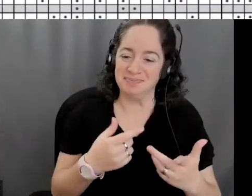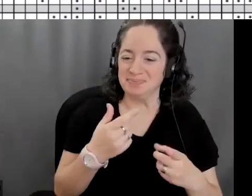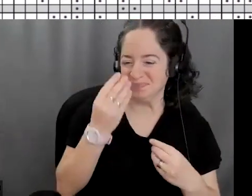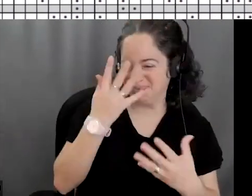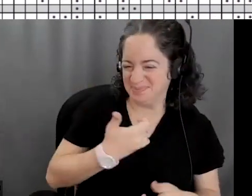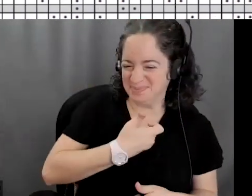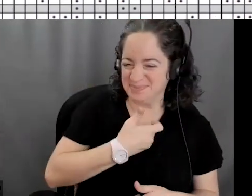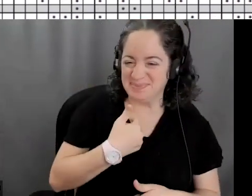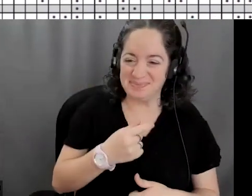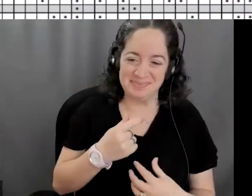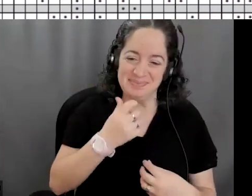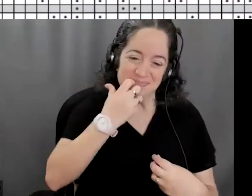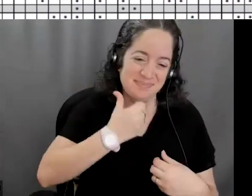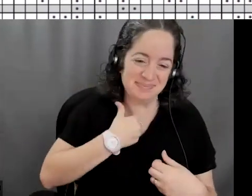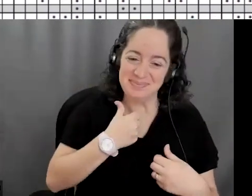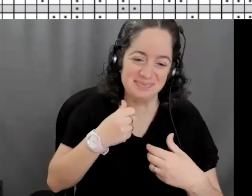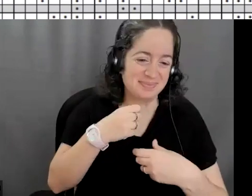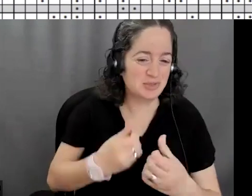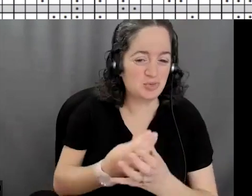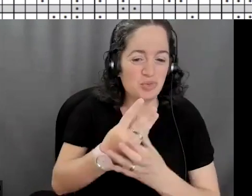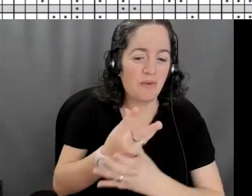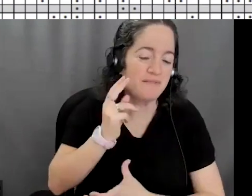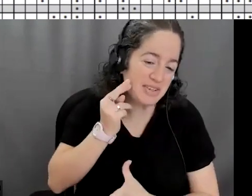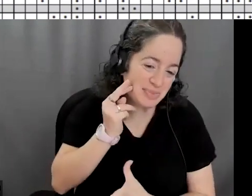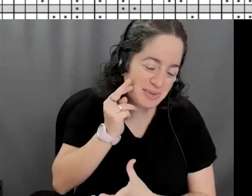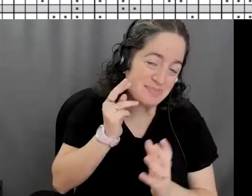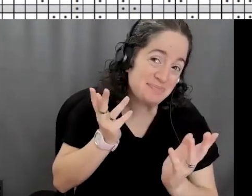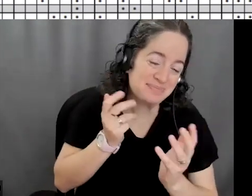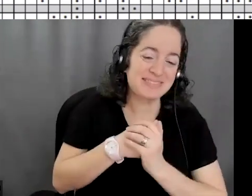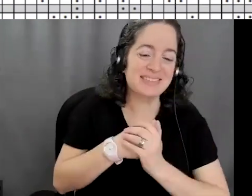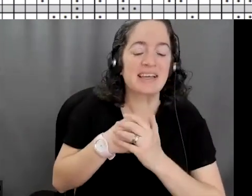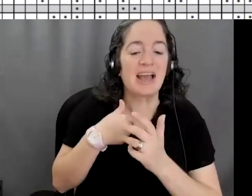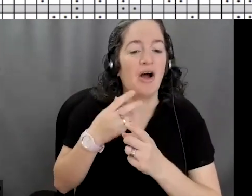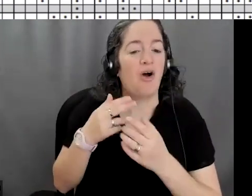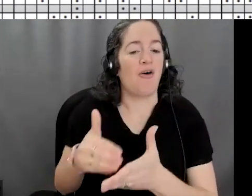I refer to the CSU Extension site frequently,